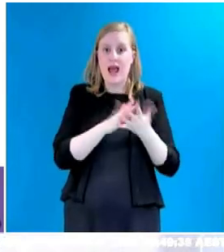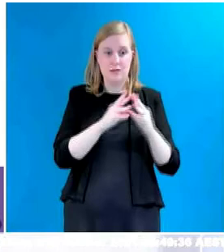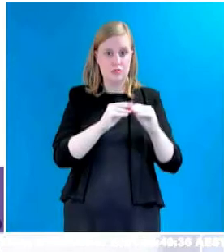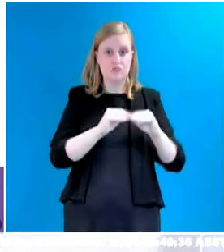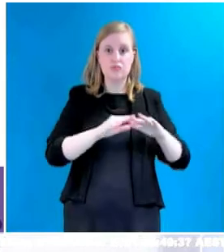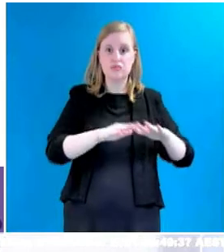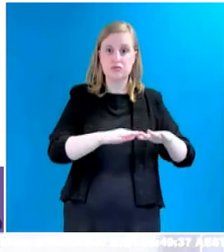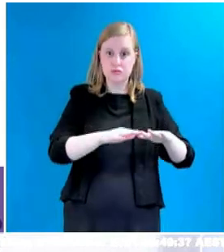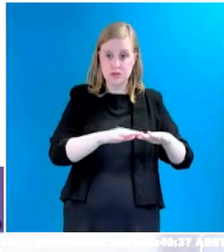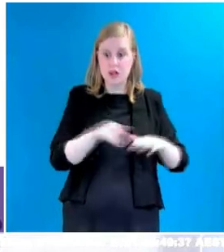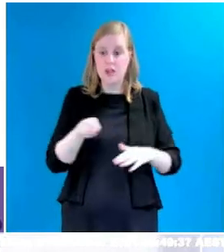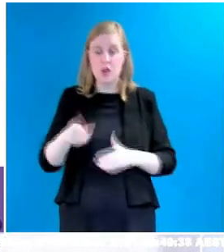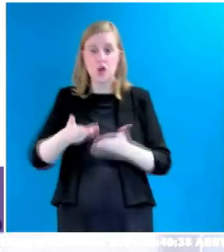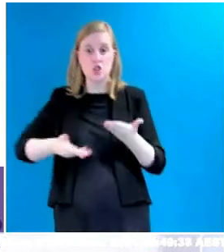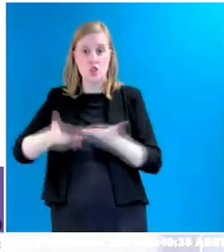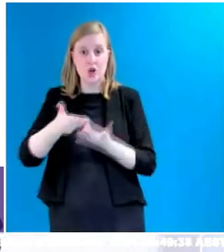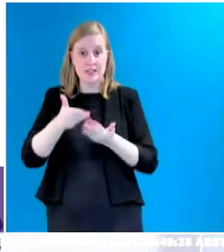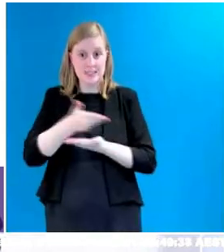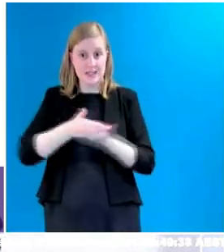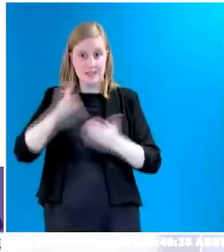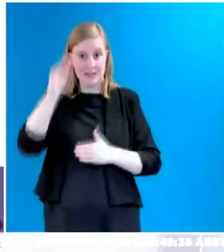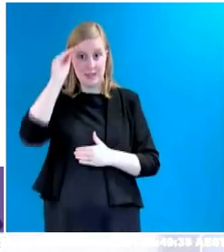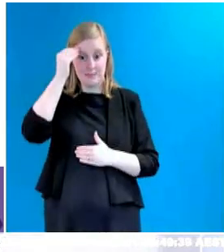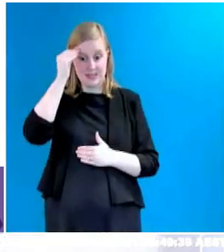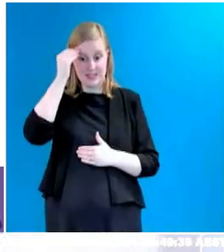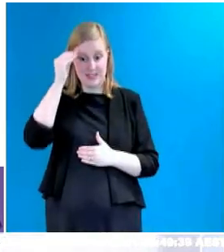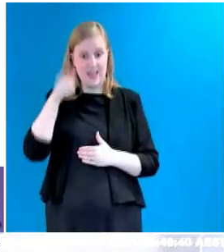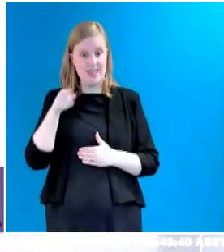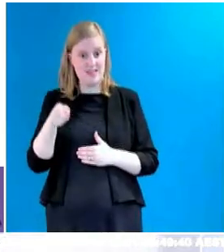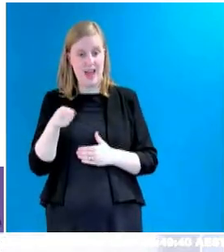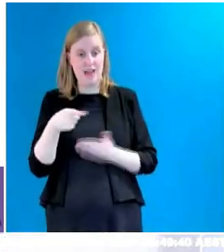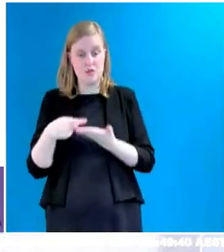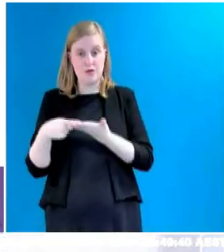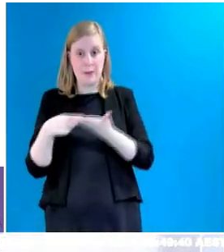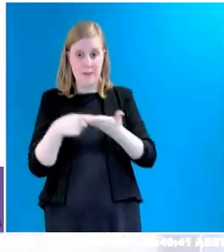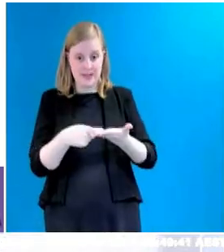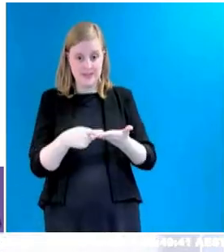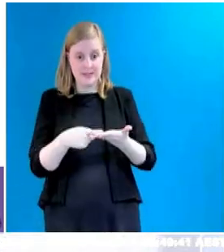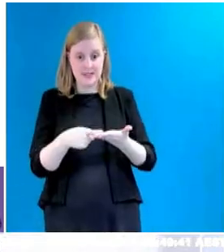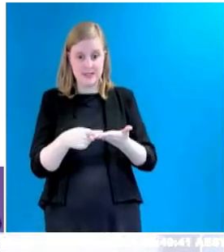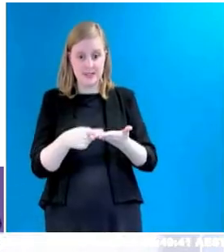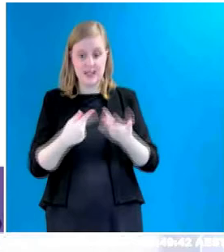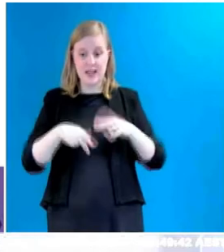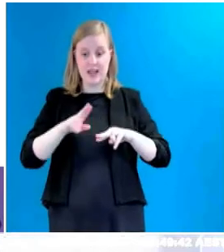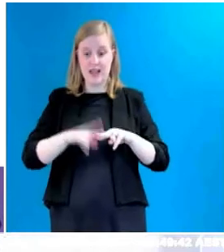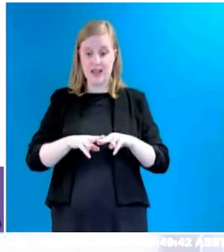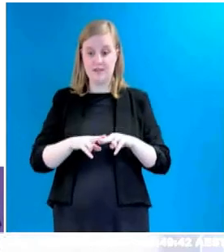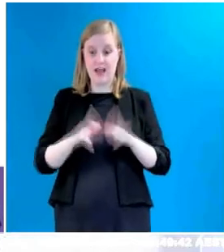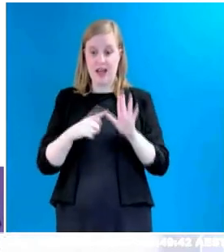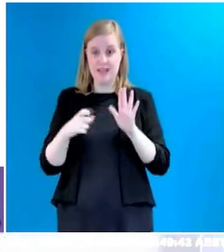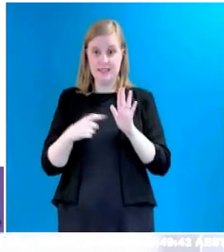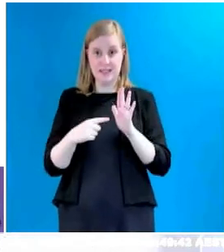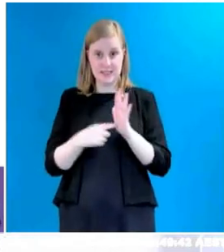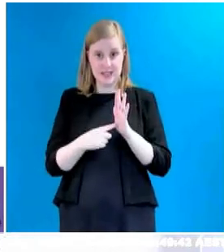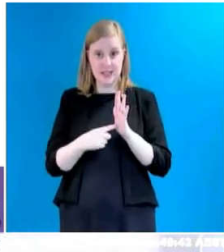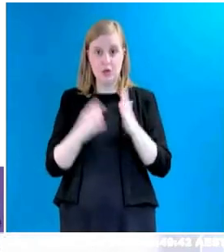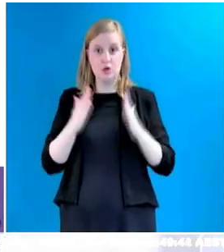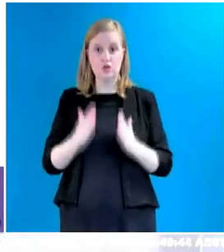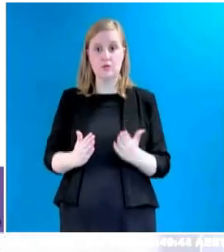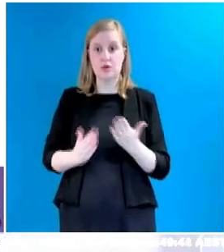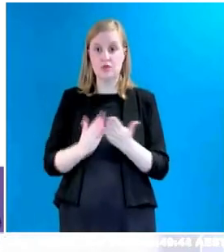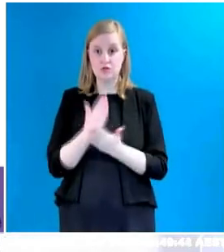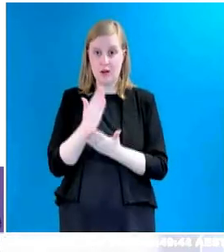remedies should be the right to take a claim that breaches of the ACT Act could